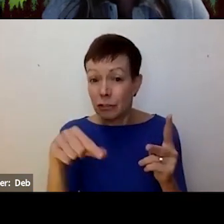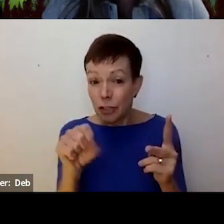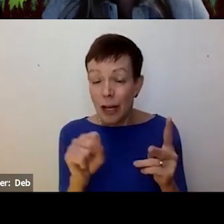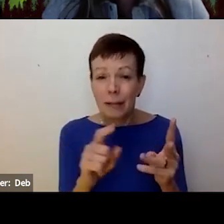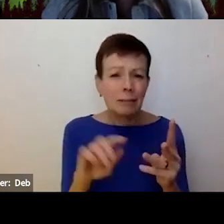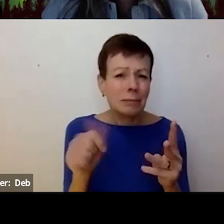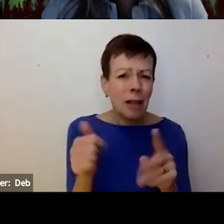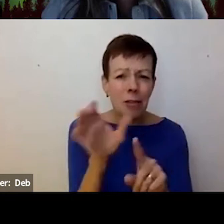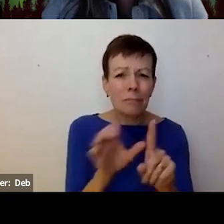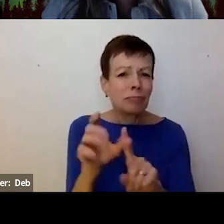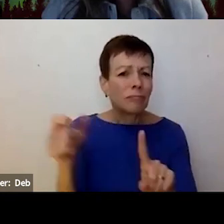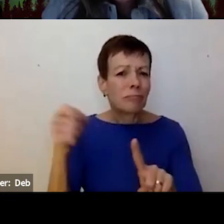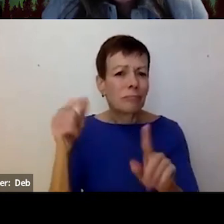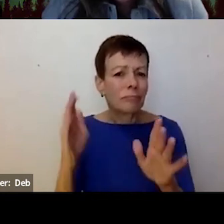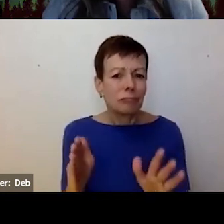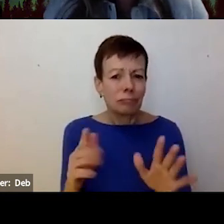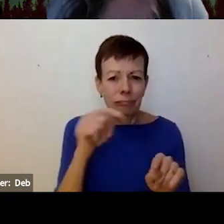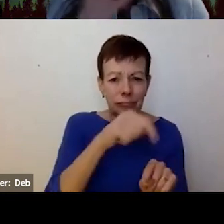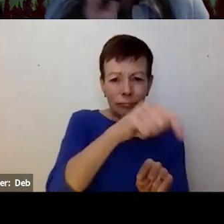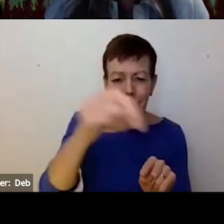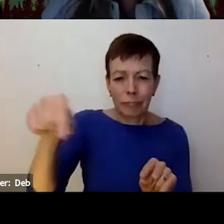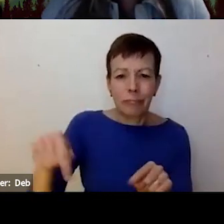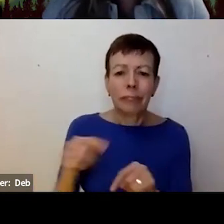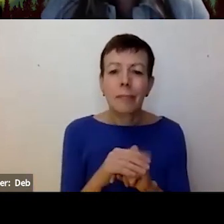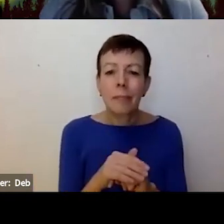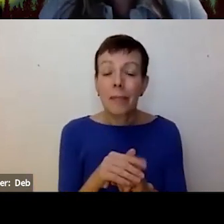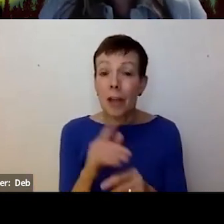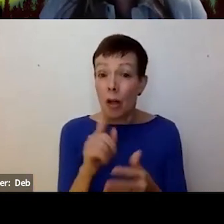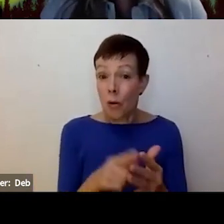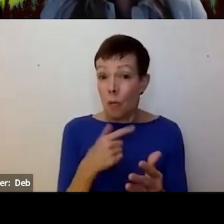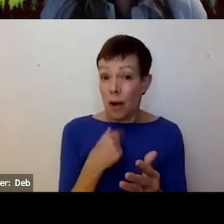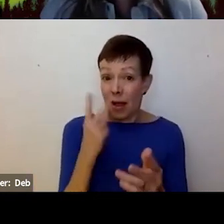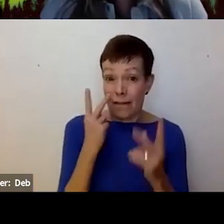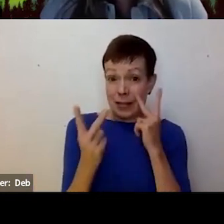certainly what I've heard today and what I've observed throughout the year so far,